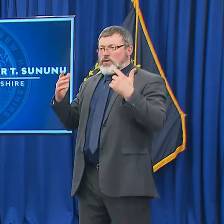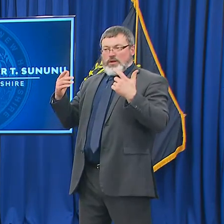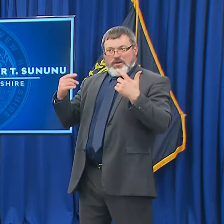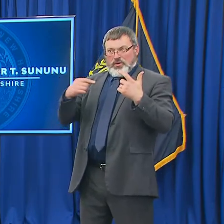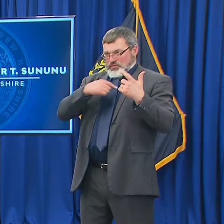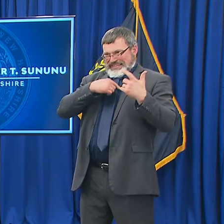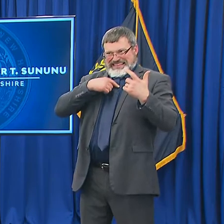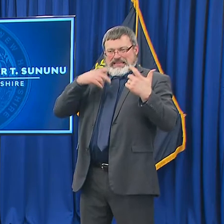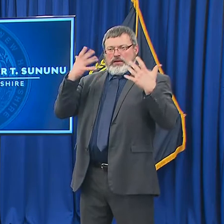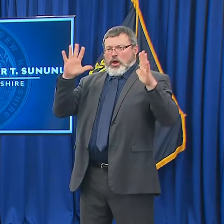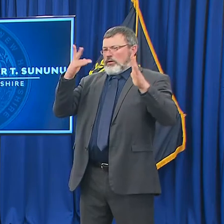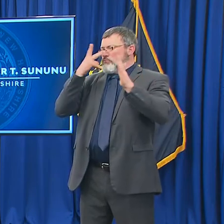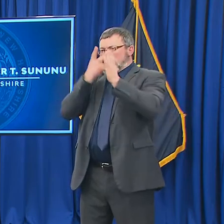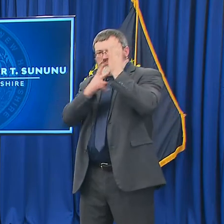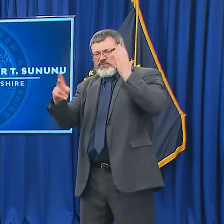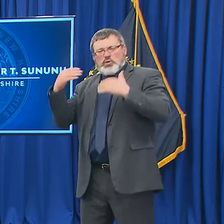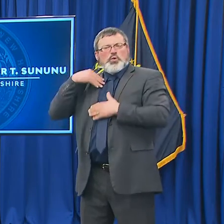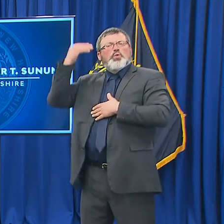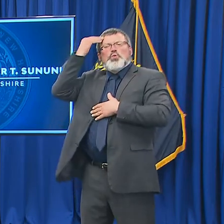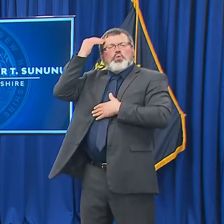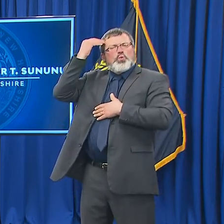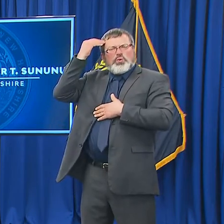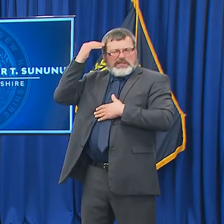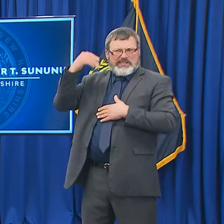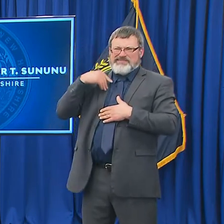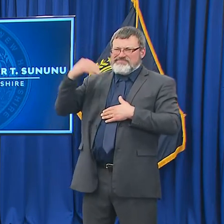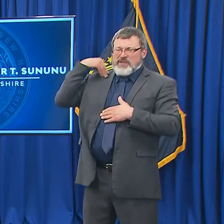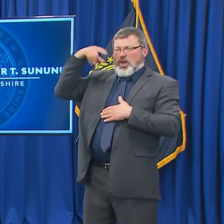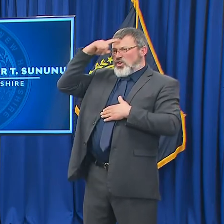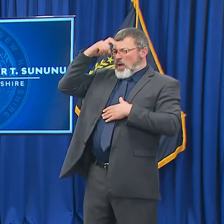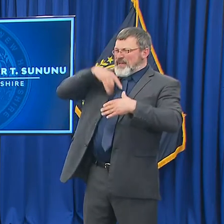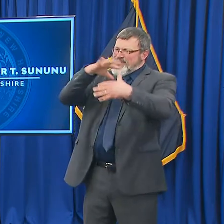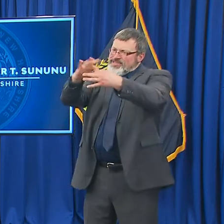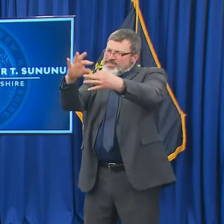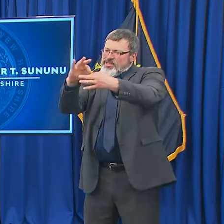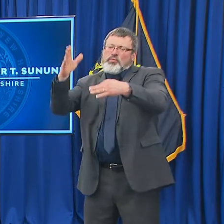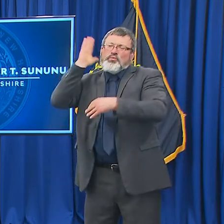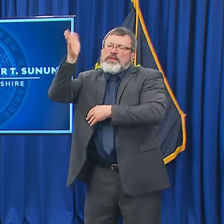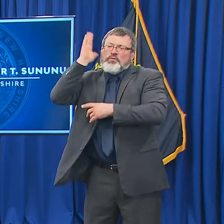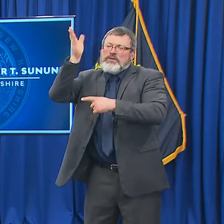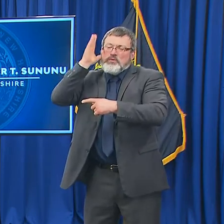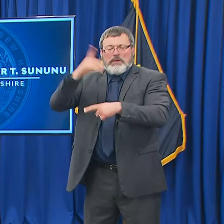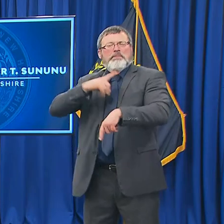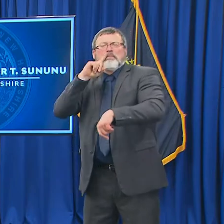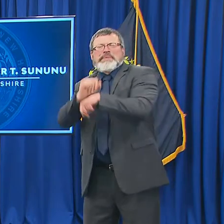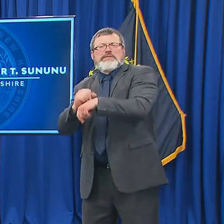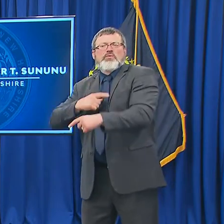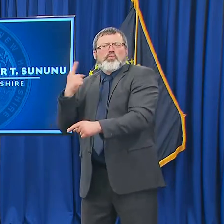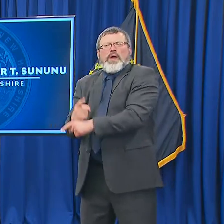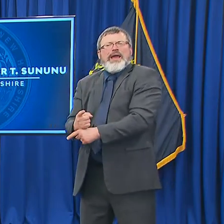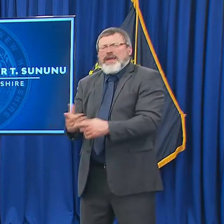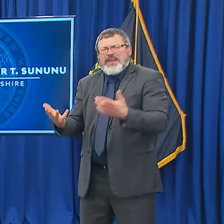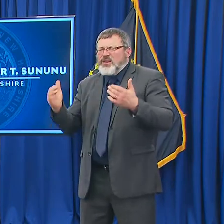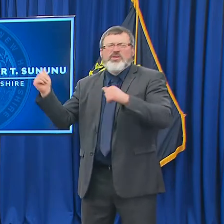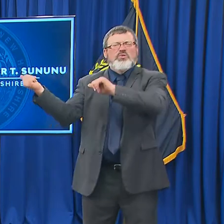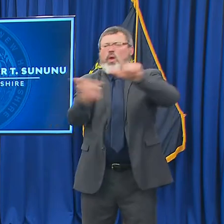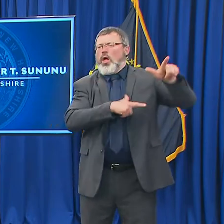But this second surge because it's so consisted that's the evidence and the data that supports I think the thesis that you know I'm not saying it